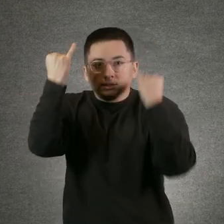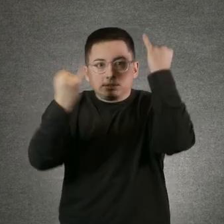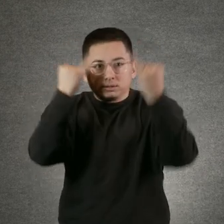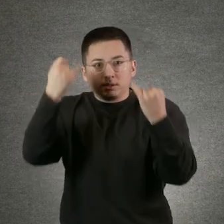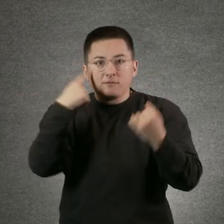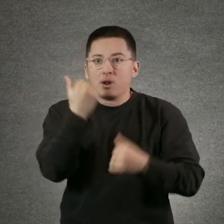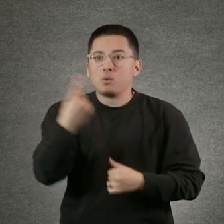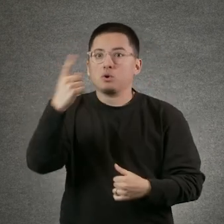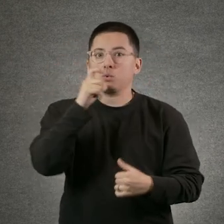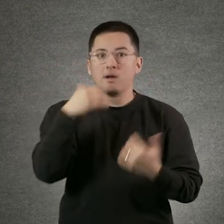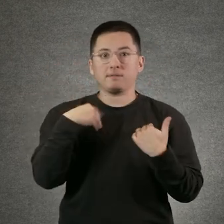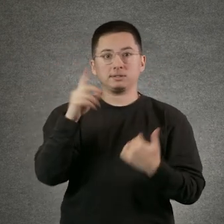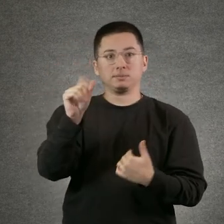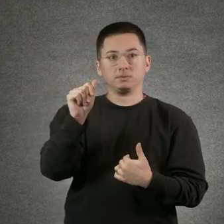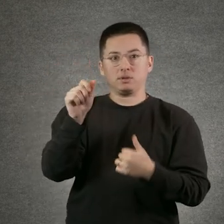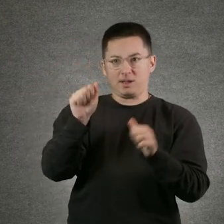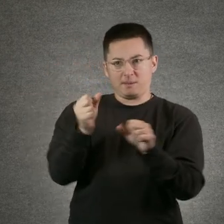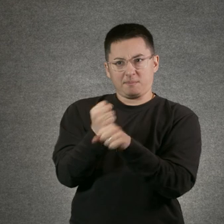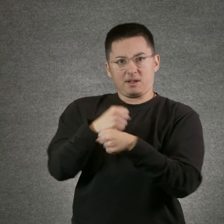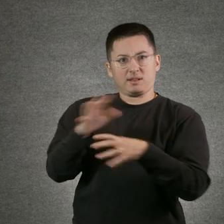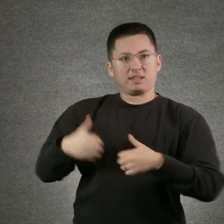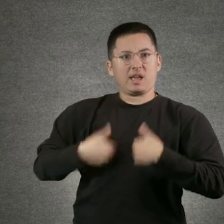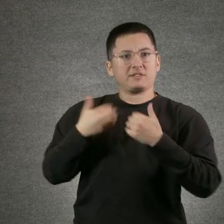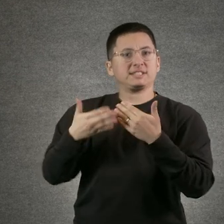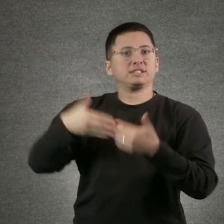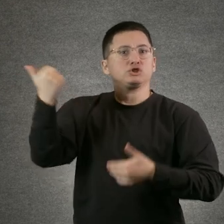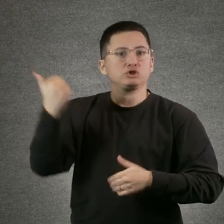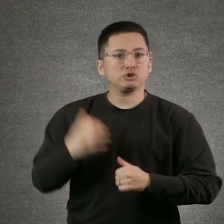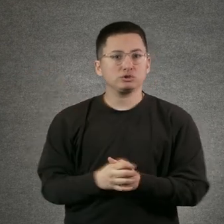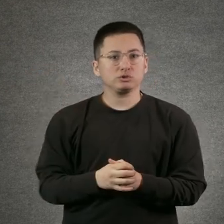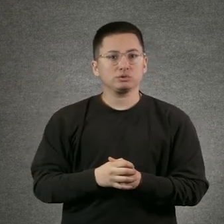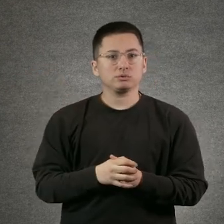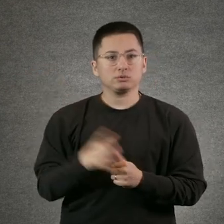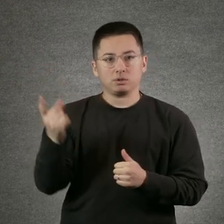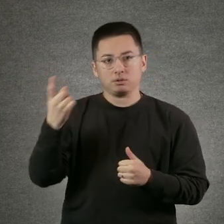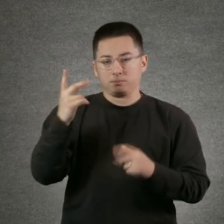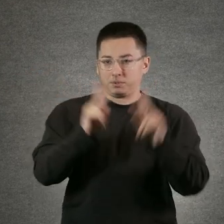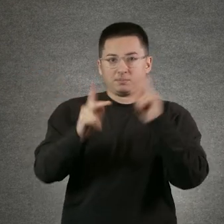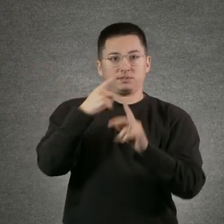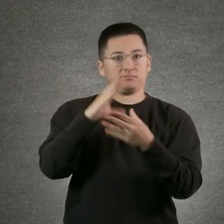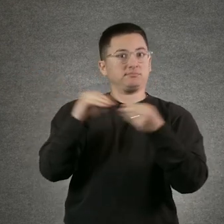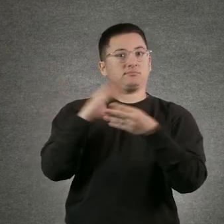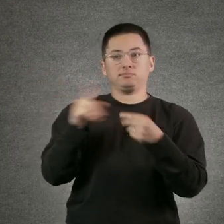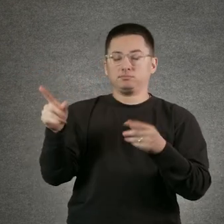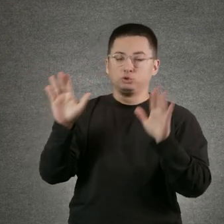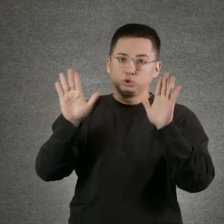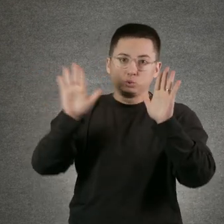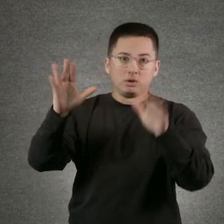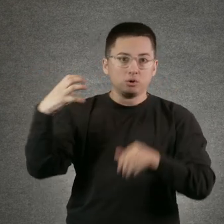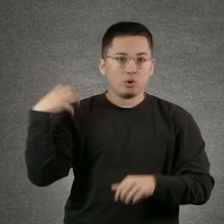with a disability in how to make a life a little easier for them. People say he was such a great coach.